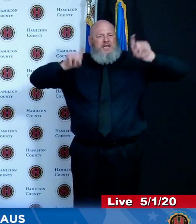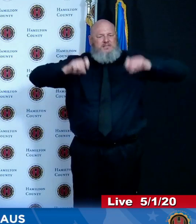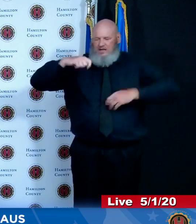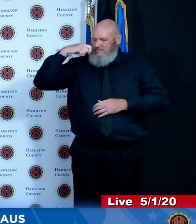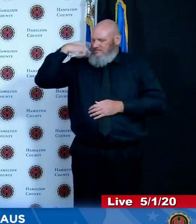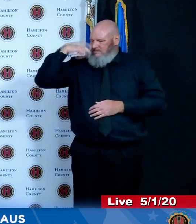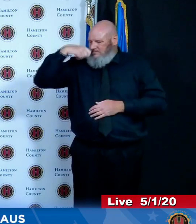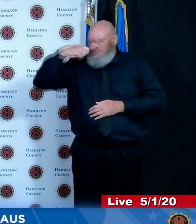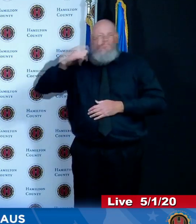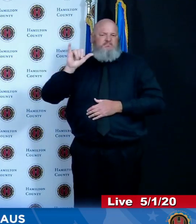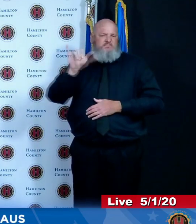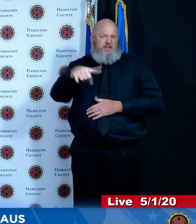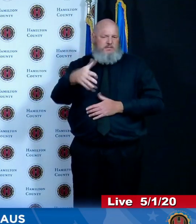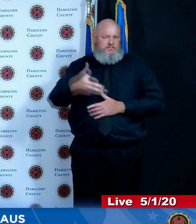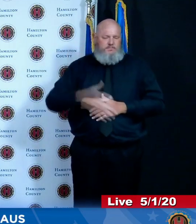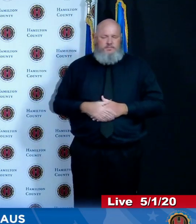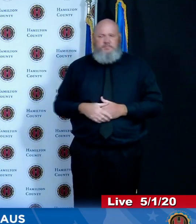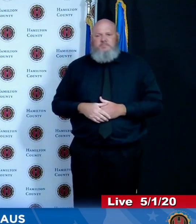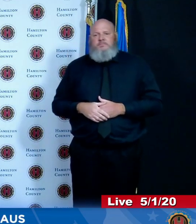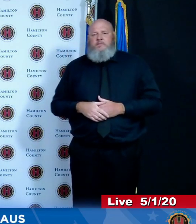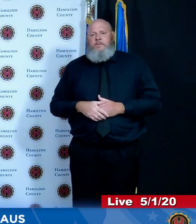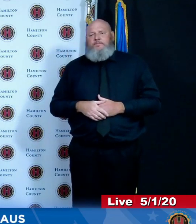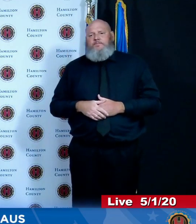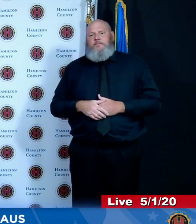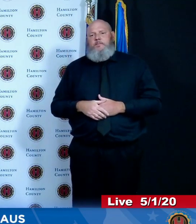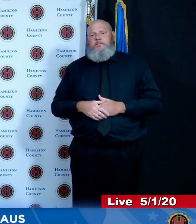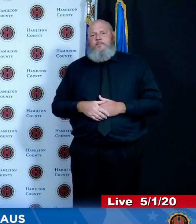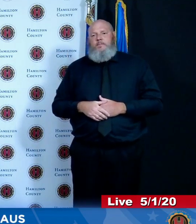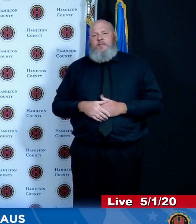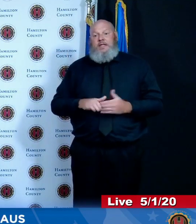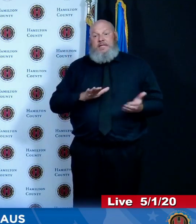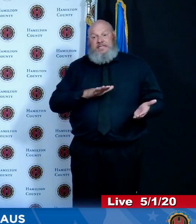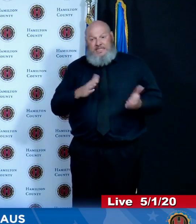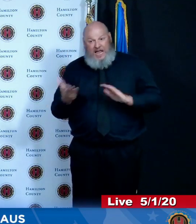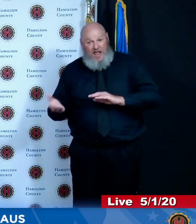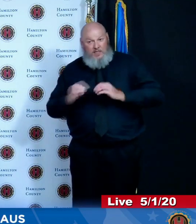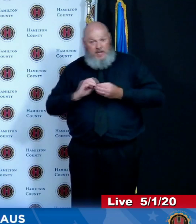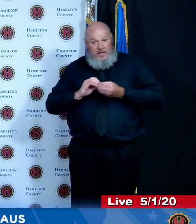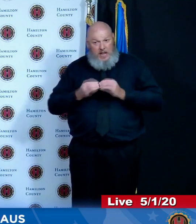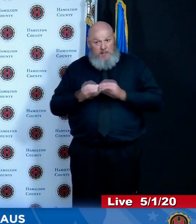and especially the death numbers are indicators of how we are doing in the